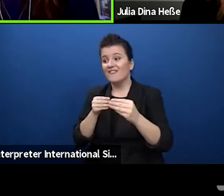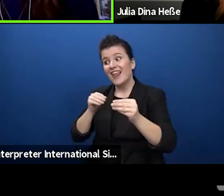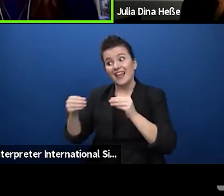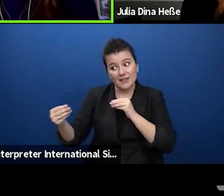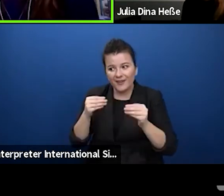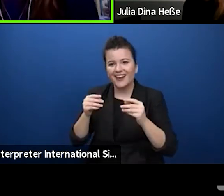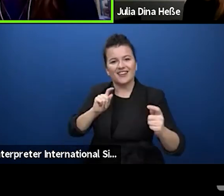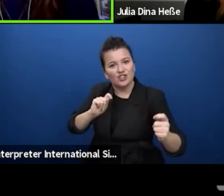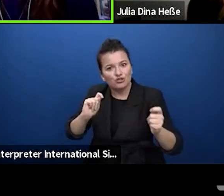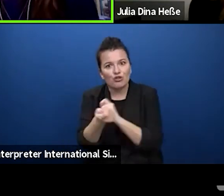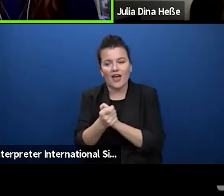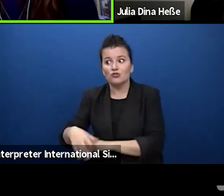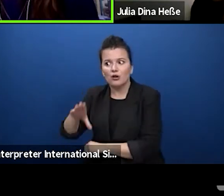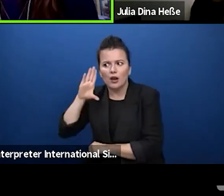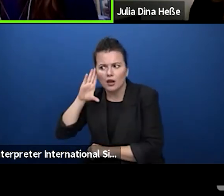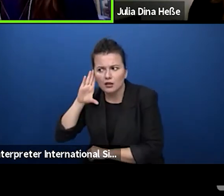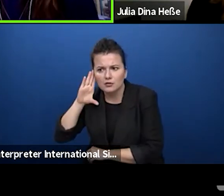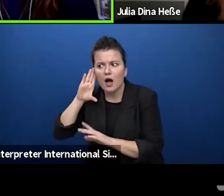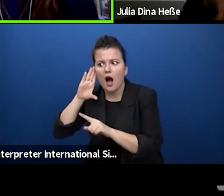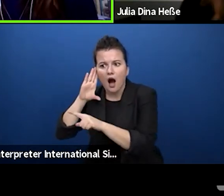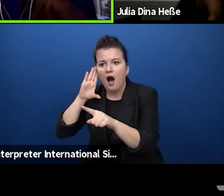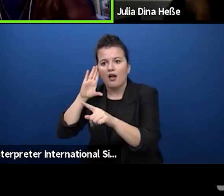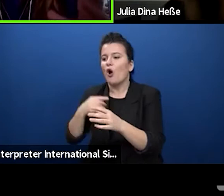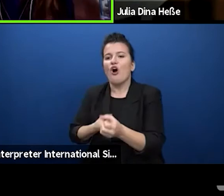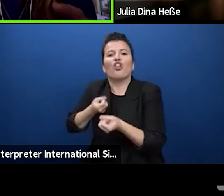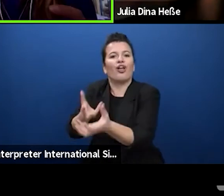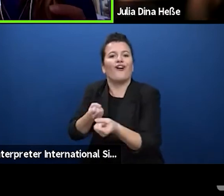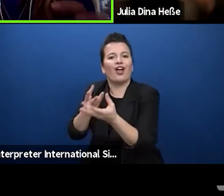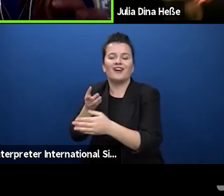listening when you would have been talking you know, it requires a whole lot of